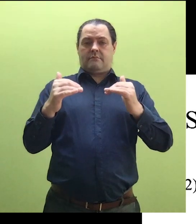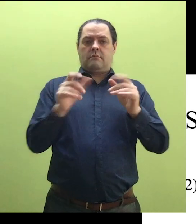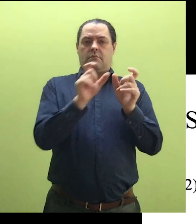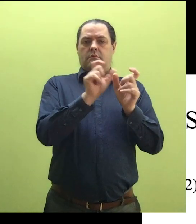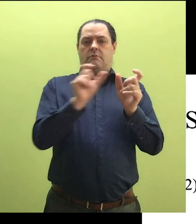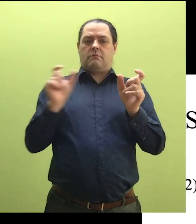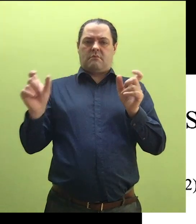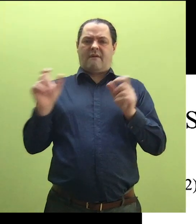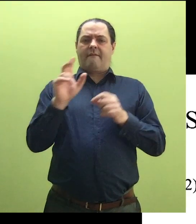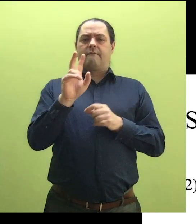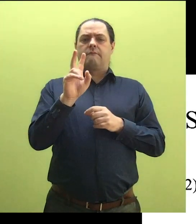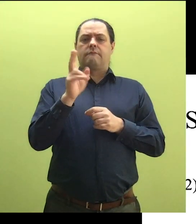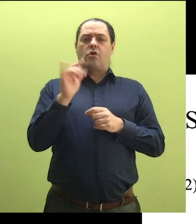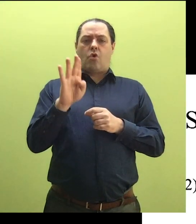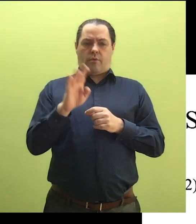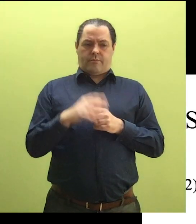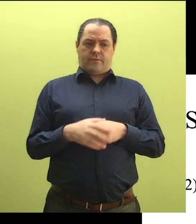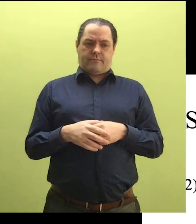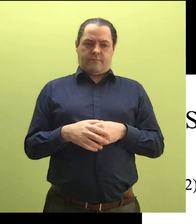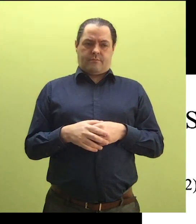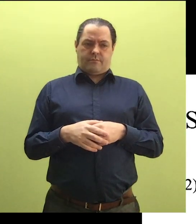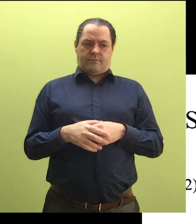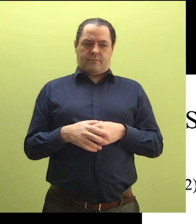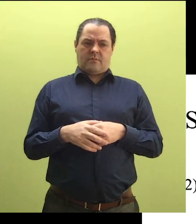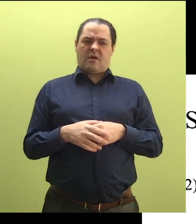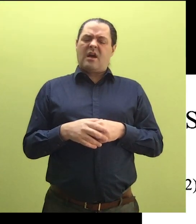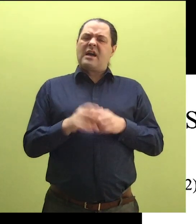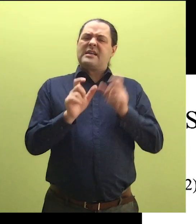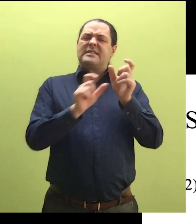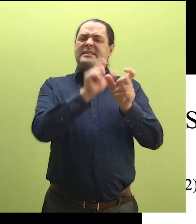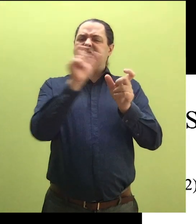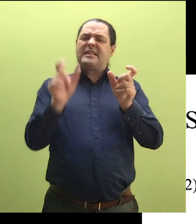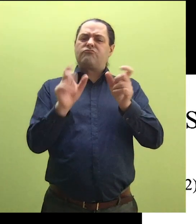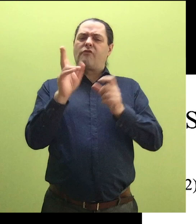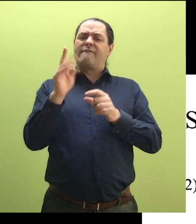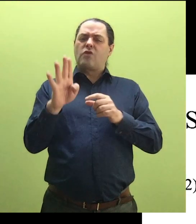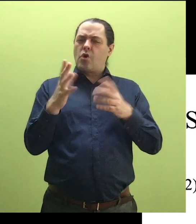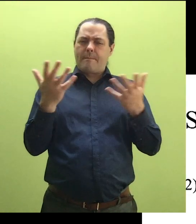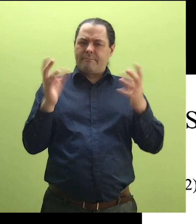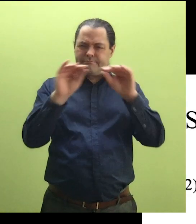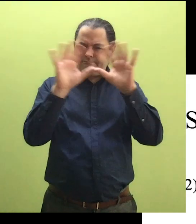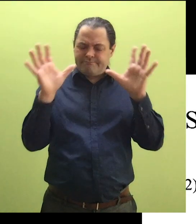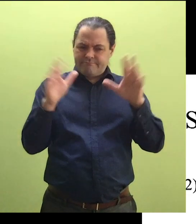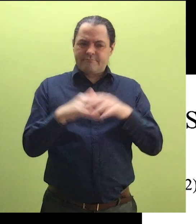constructions, first thing we would like to clarify what We call serial verb constructions, because multi-predicative